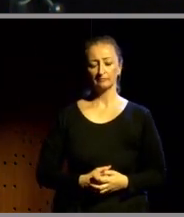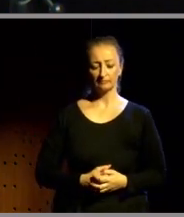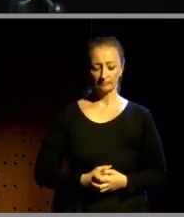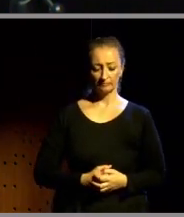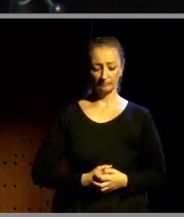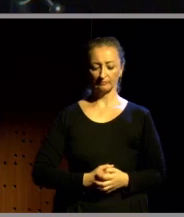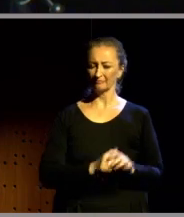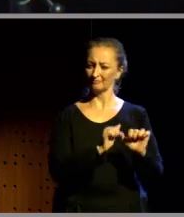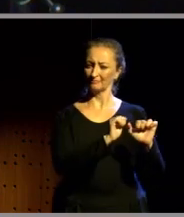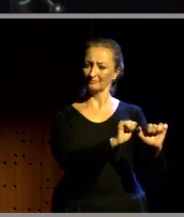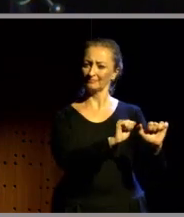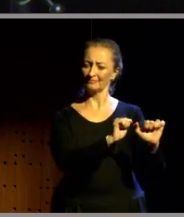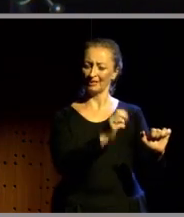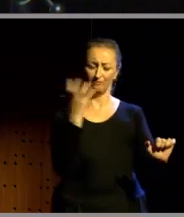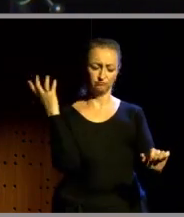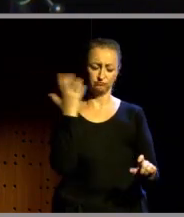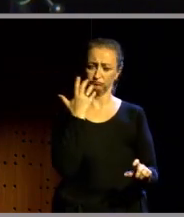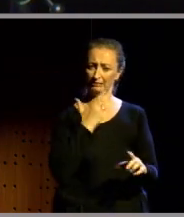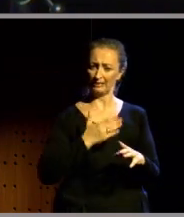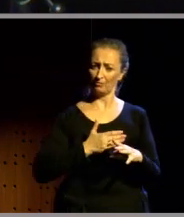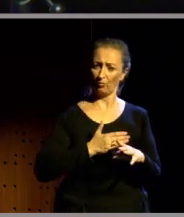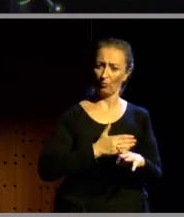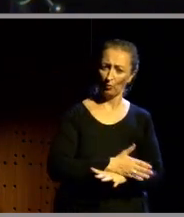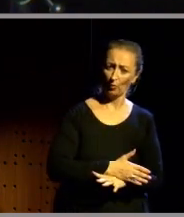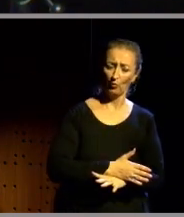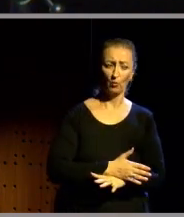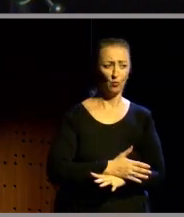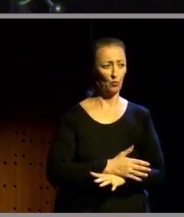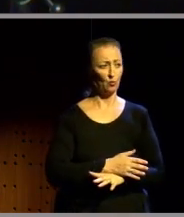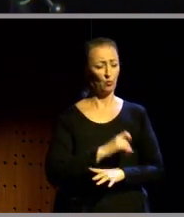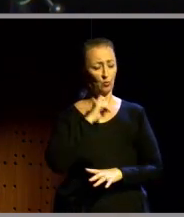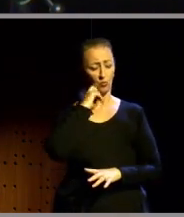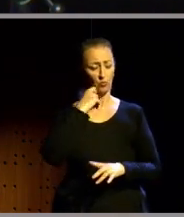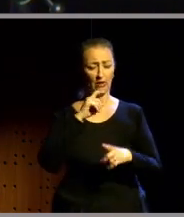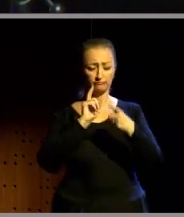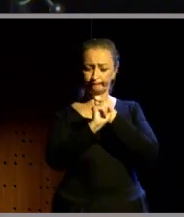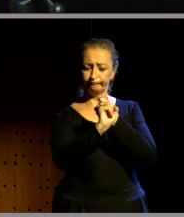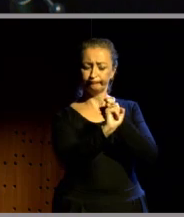His remarkable work is a work that will stand the test of time.